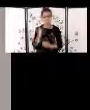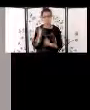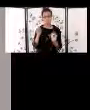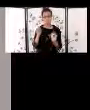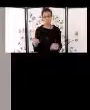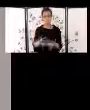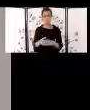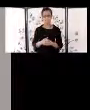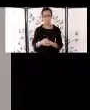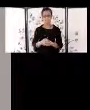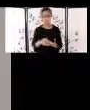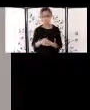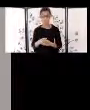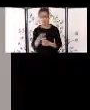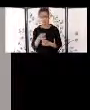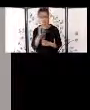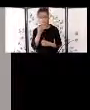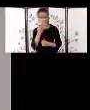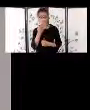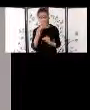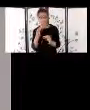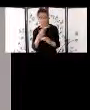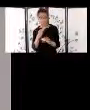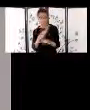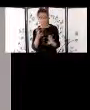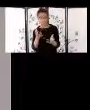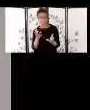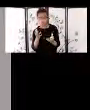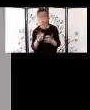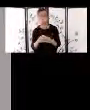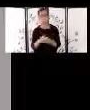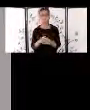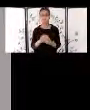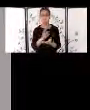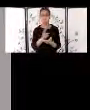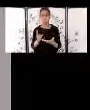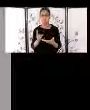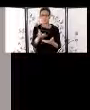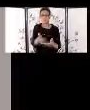remember to do so at least one week before the program deadline and again, please ask